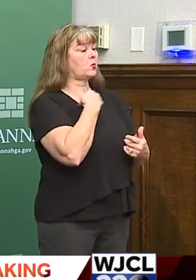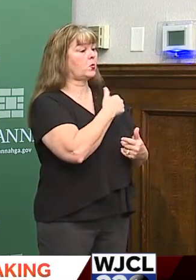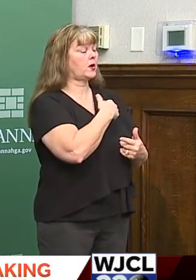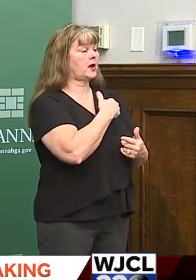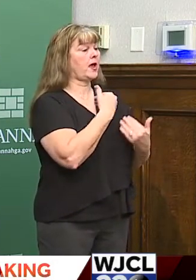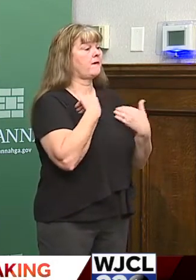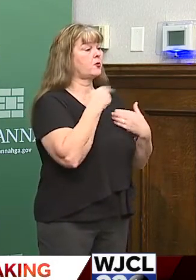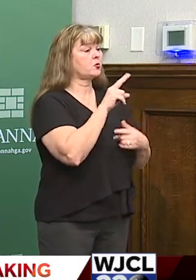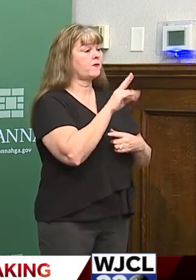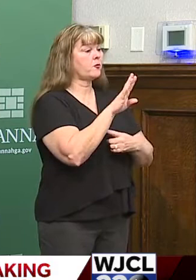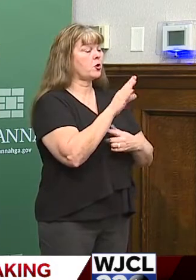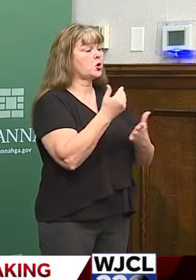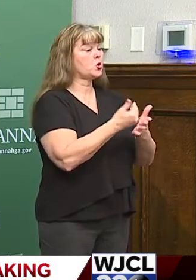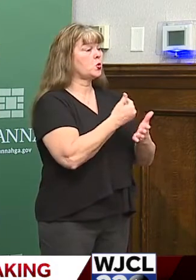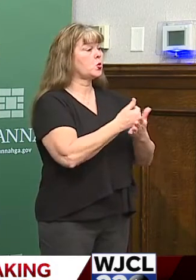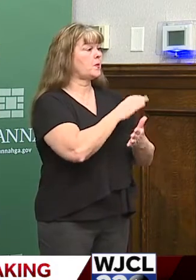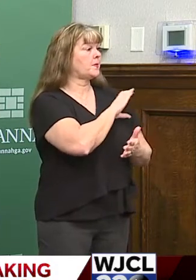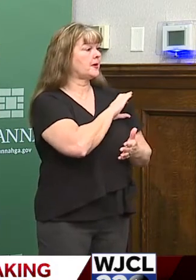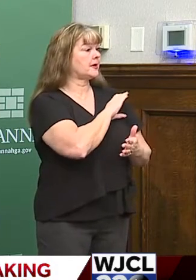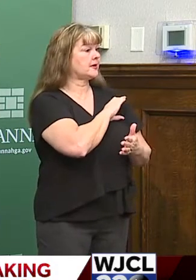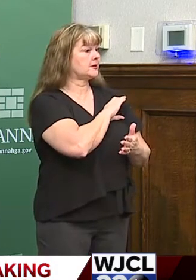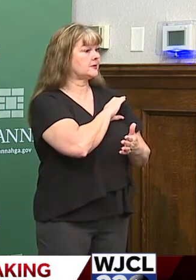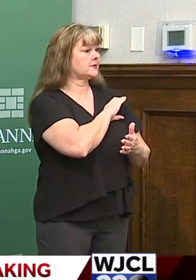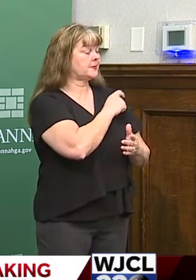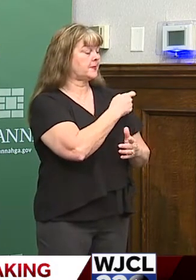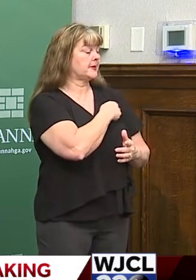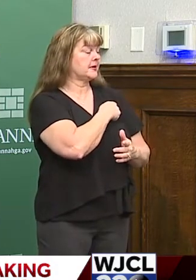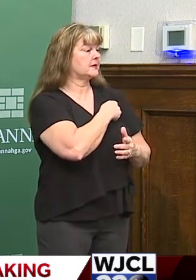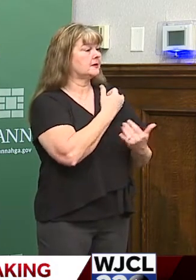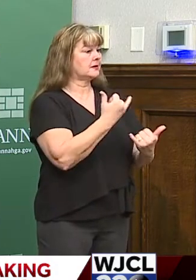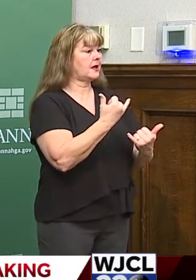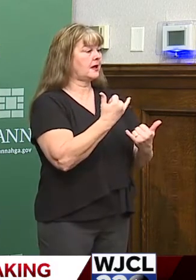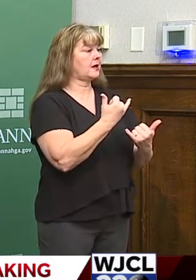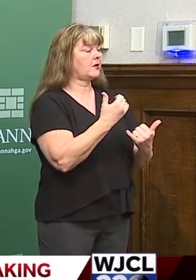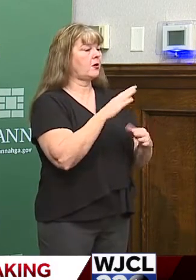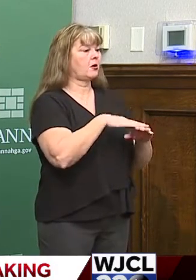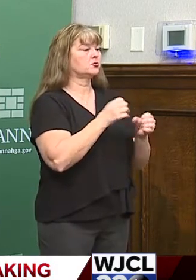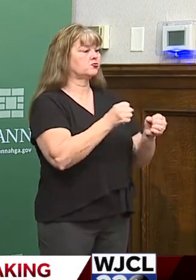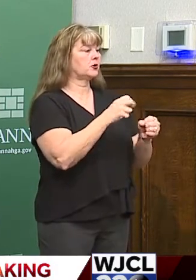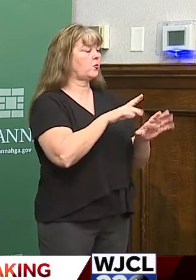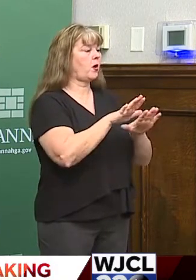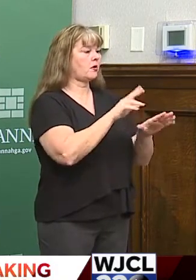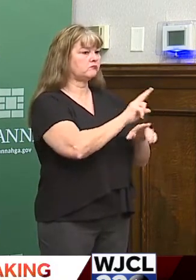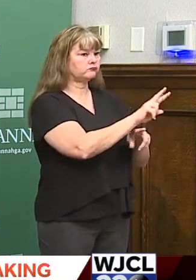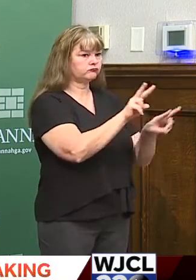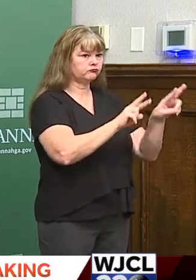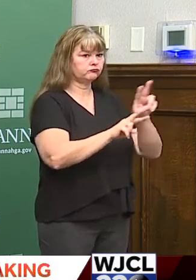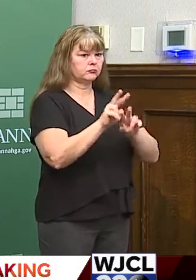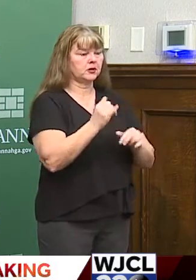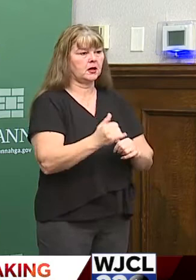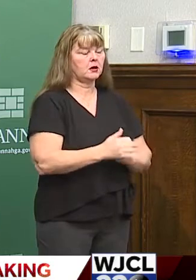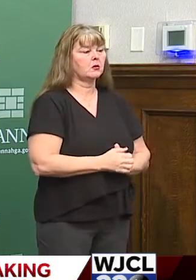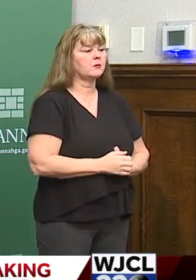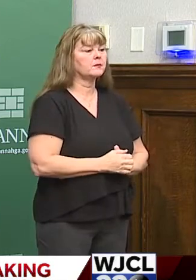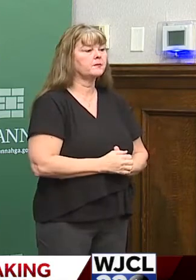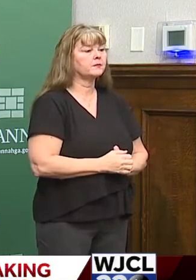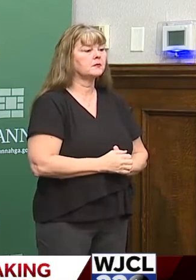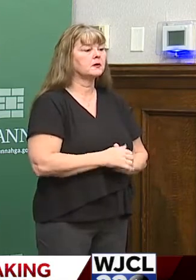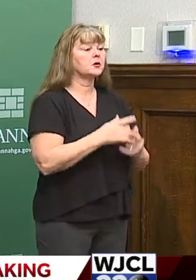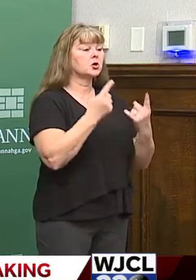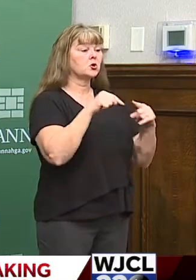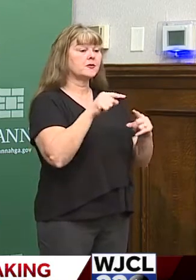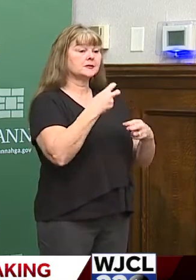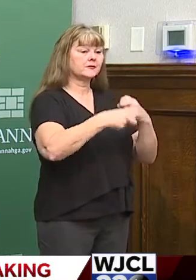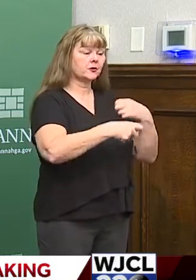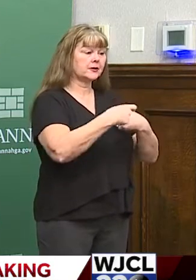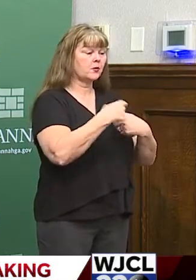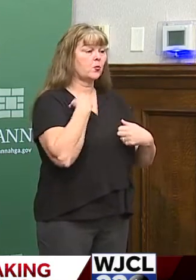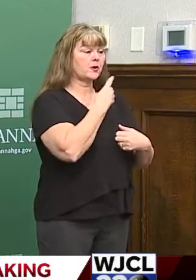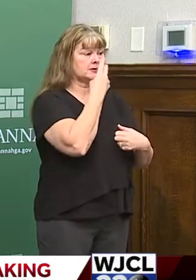DISTANCING AND ALSO PLEASED TO SAY WE PENNED 24 NEW POLICE OFFICERS THIS PAST FRIDAY AND THEY'RE NOW ON THE STREETS.